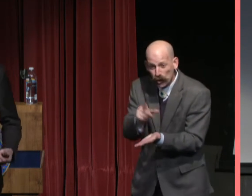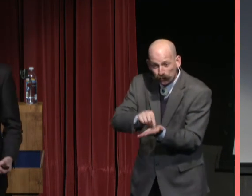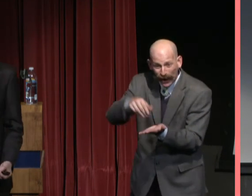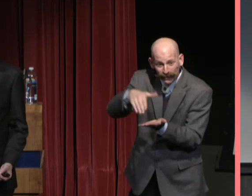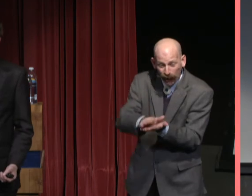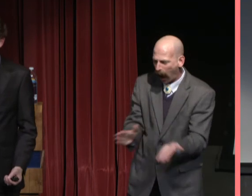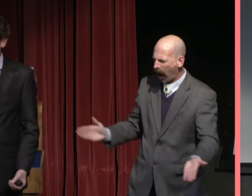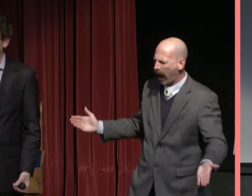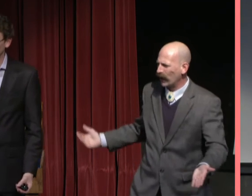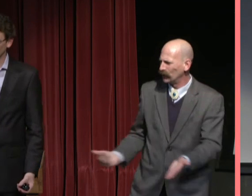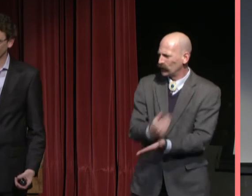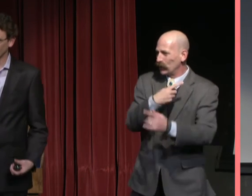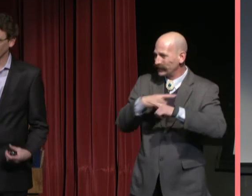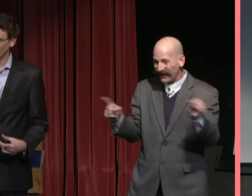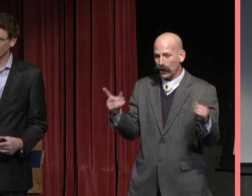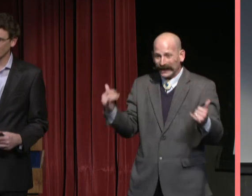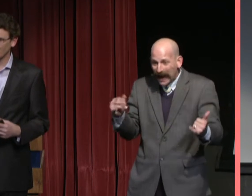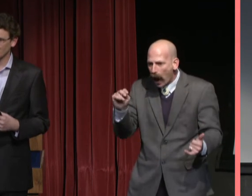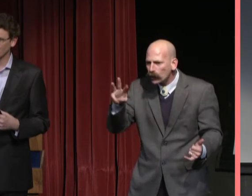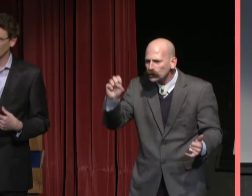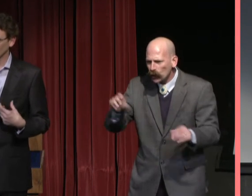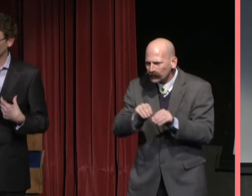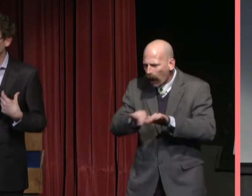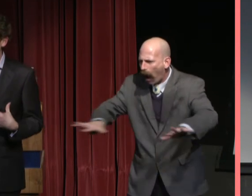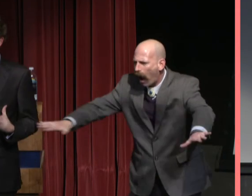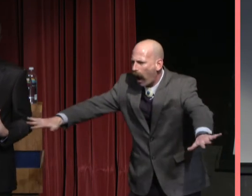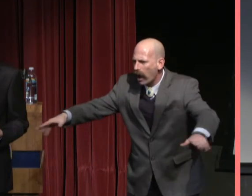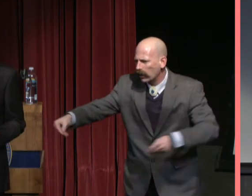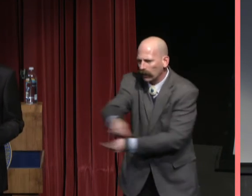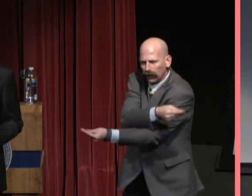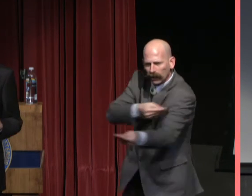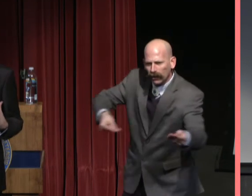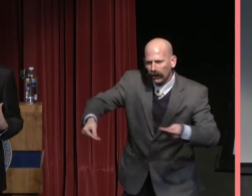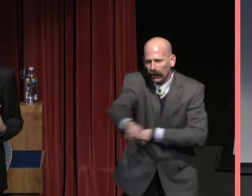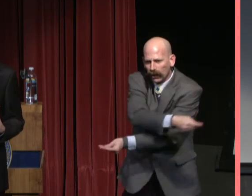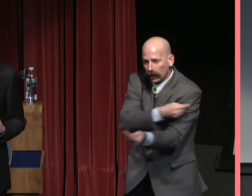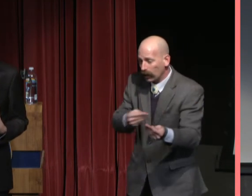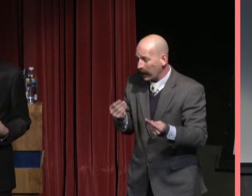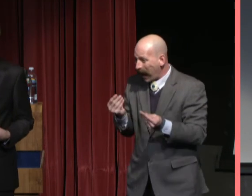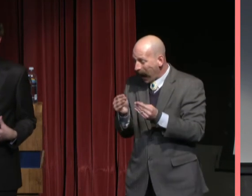The newspapers delivered to people's houses and the information from the average person went up dramatically.